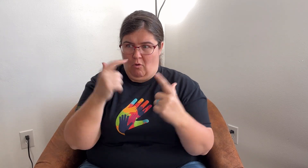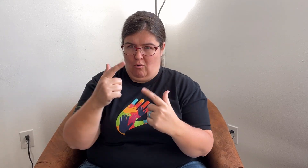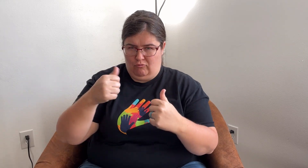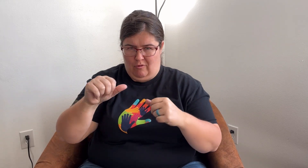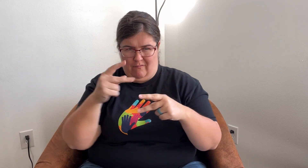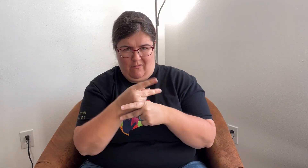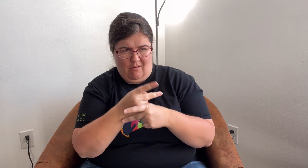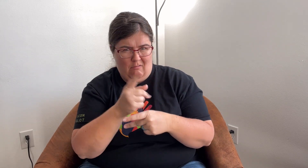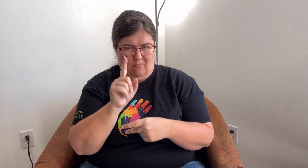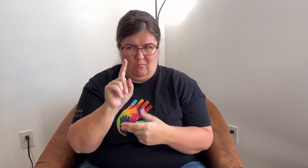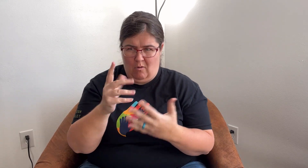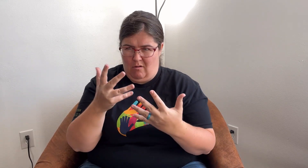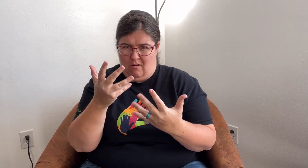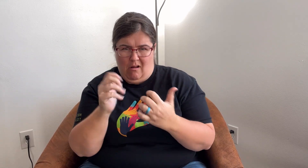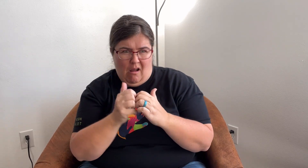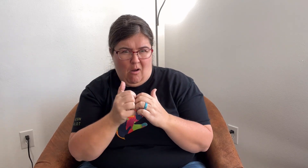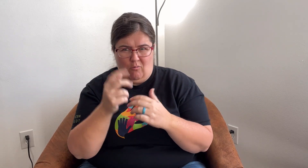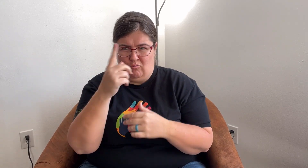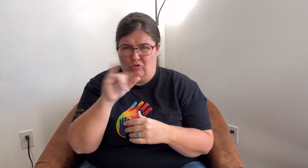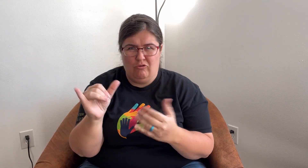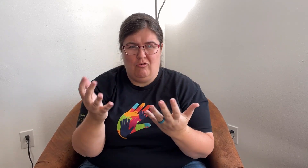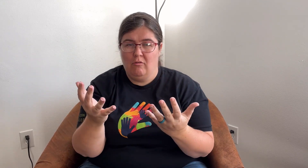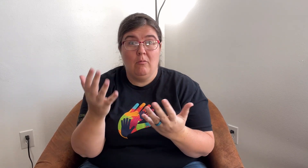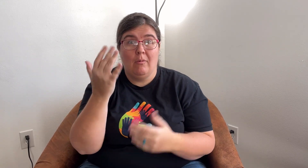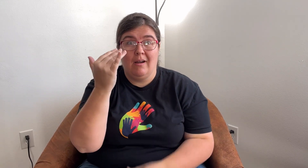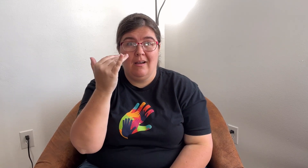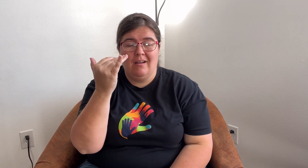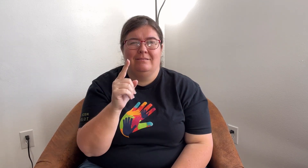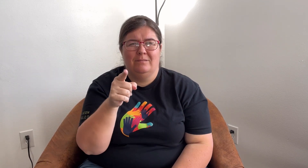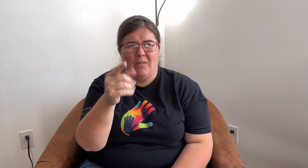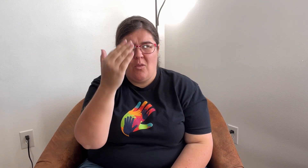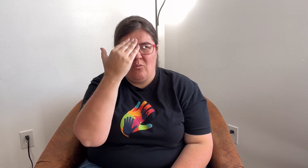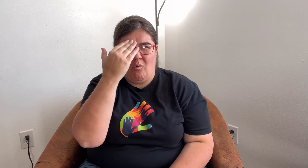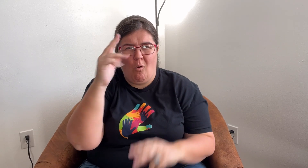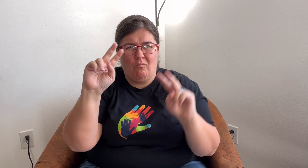We're all trying to figure out where we fit in, what this will look like,